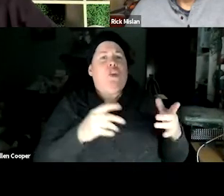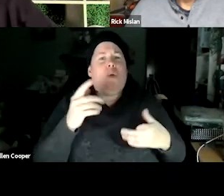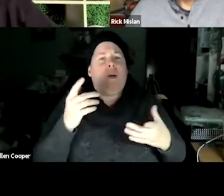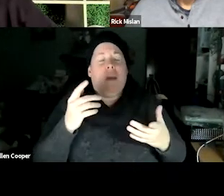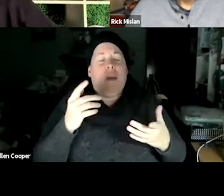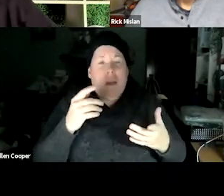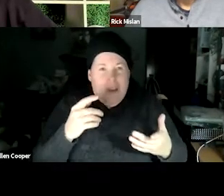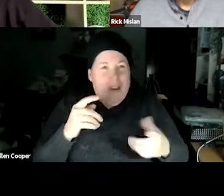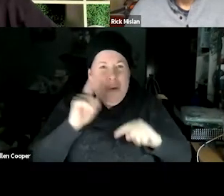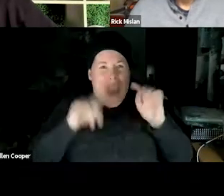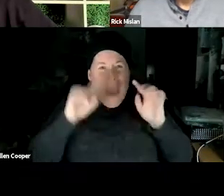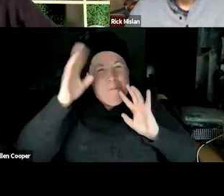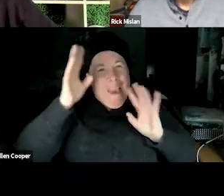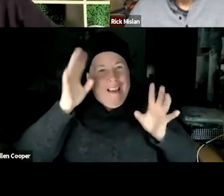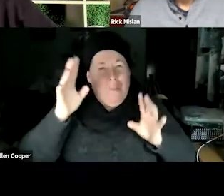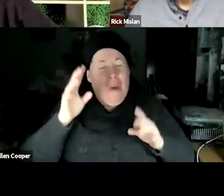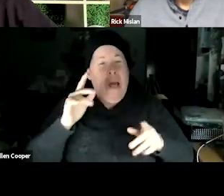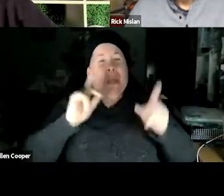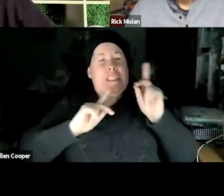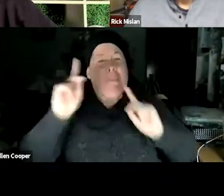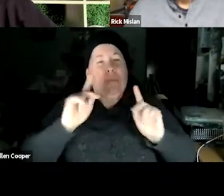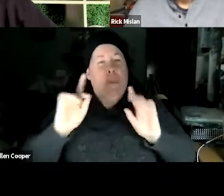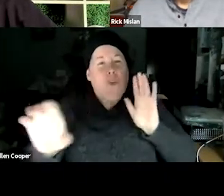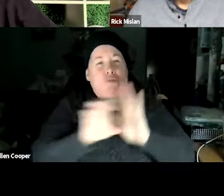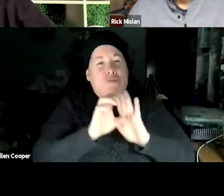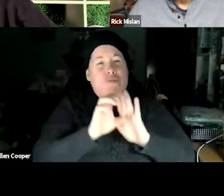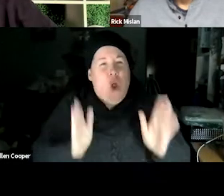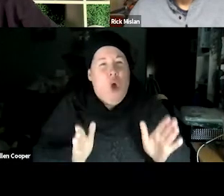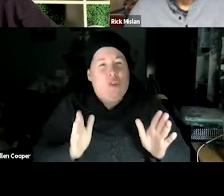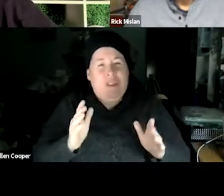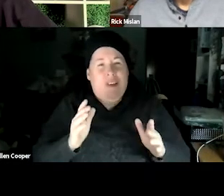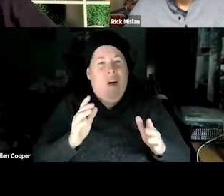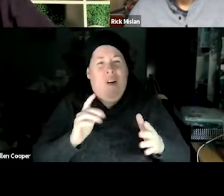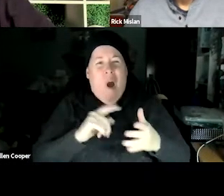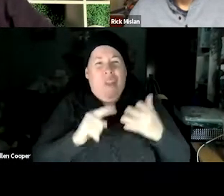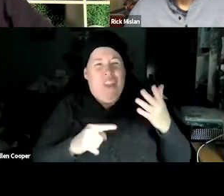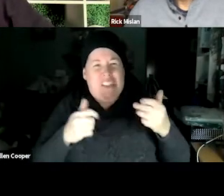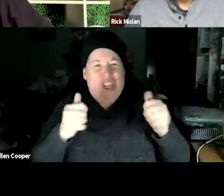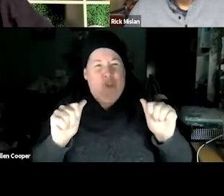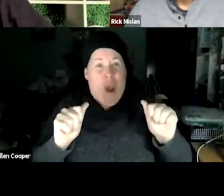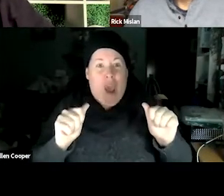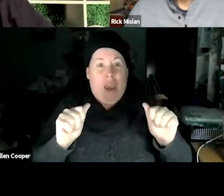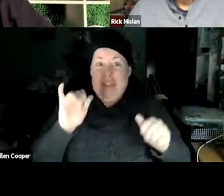Some of these criminal actors are the things they're trying CalebBarlow: And, you know, that becomes the exciting part of this career. But